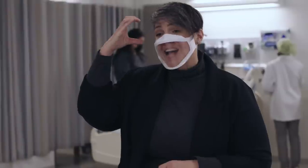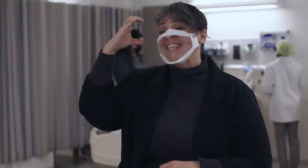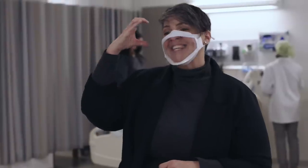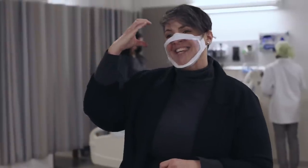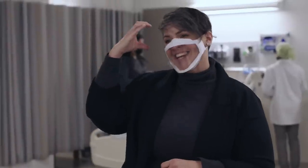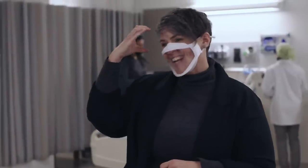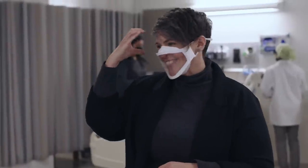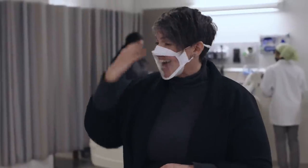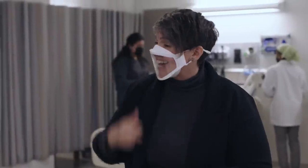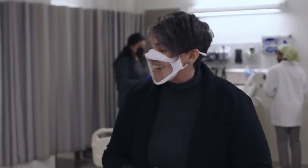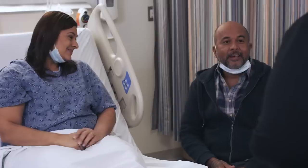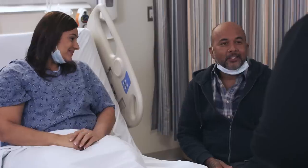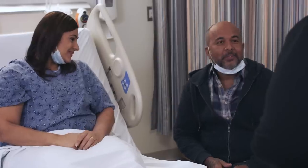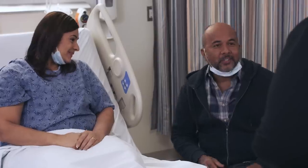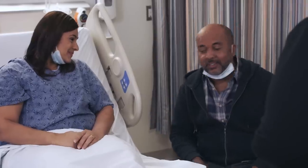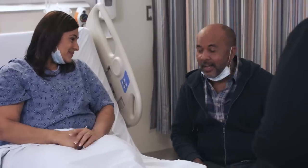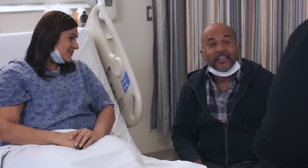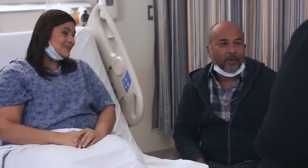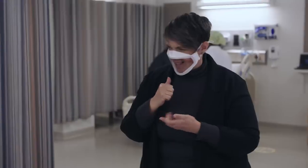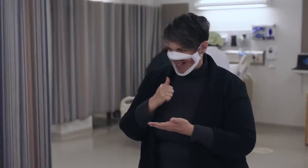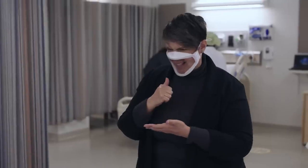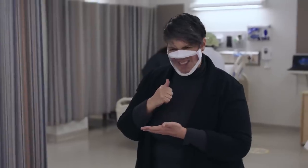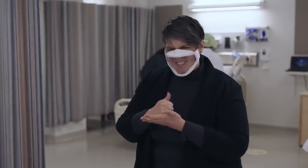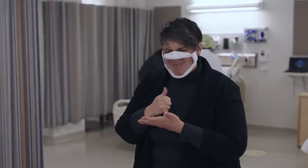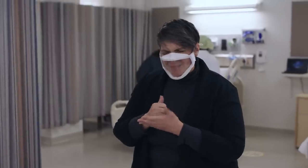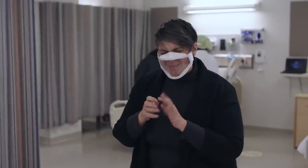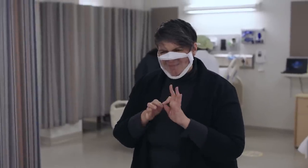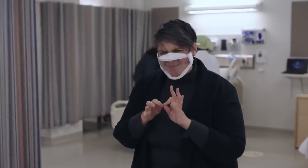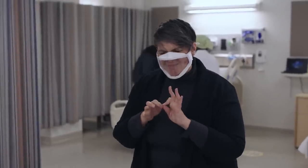Cousin? Cousin - hi! Hi, nice to meet you. I can help you with interpreting.